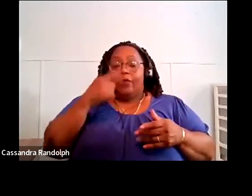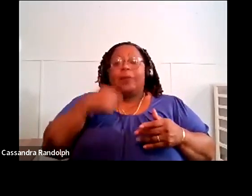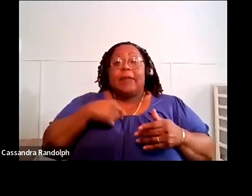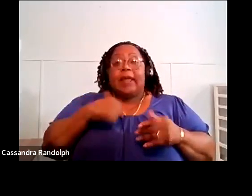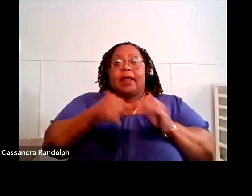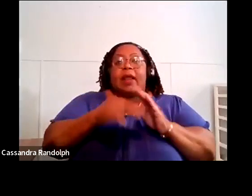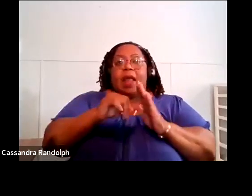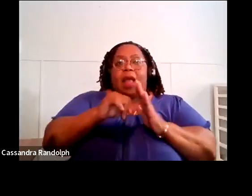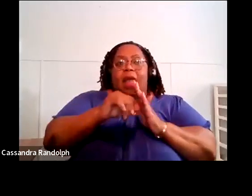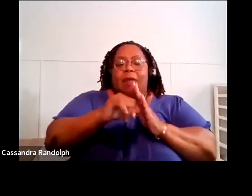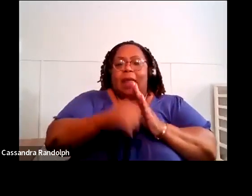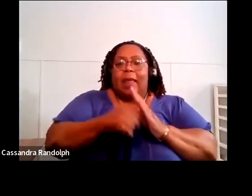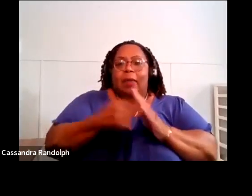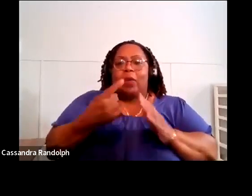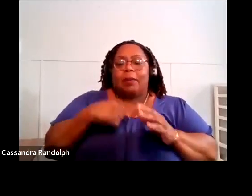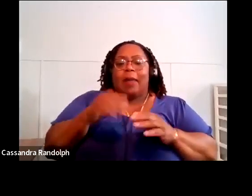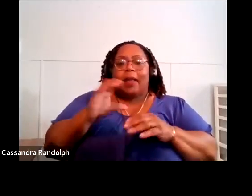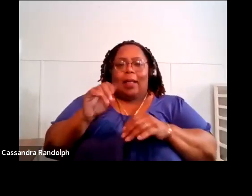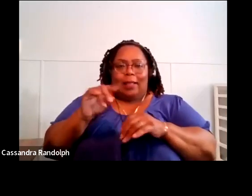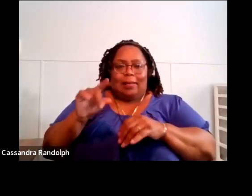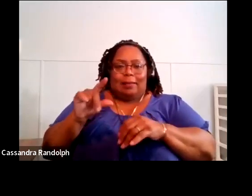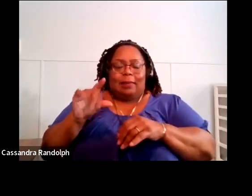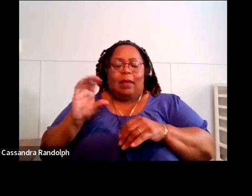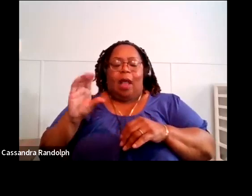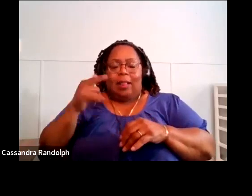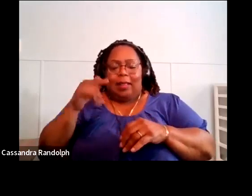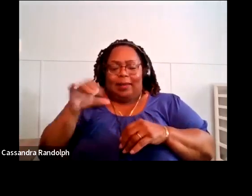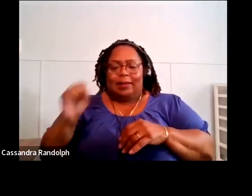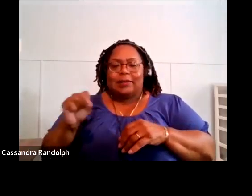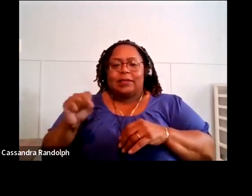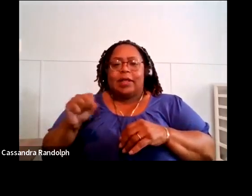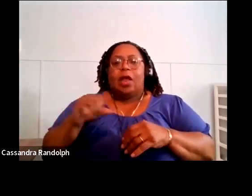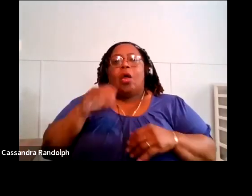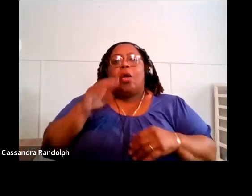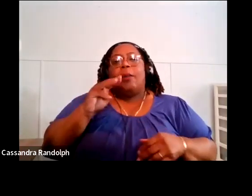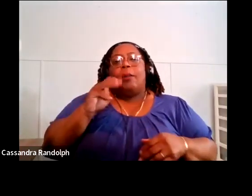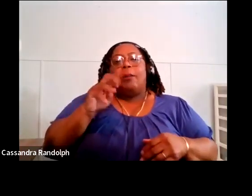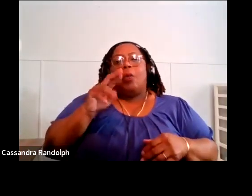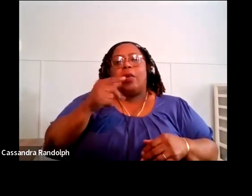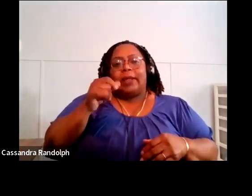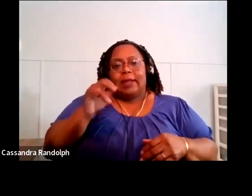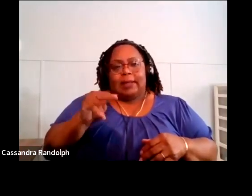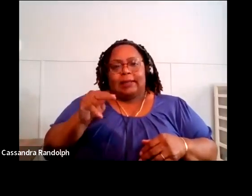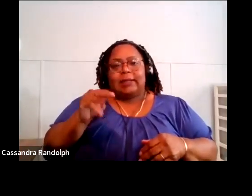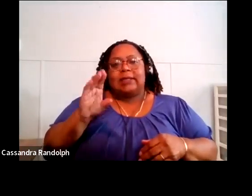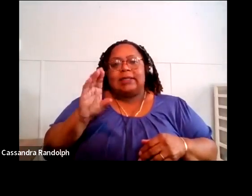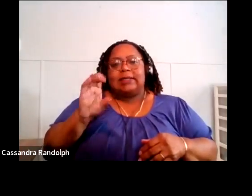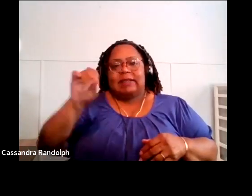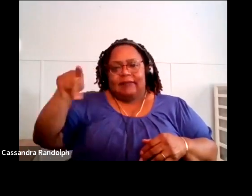that is really trying to help shape the new identities for this population?